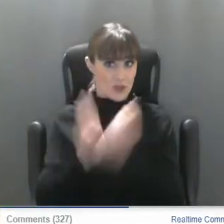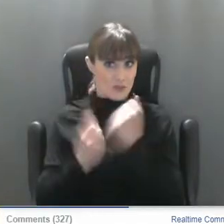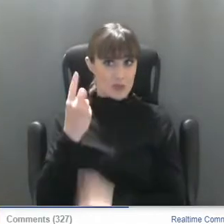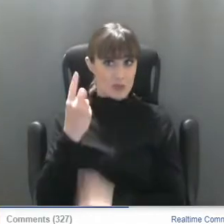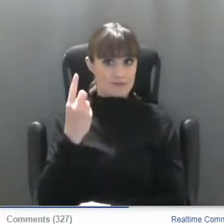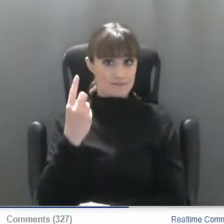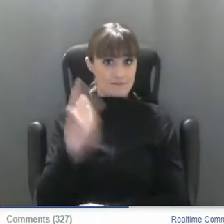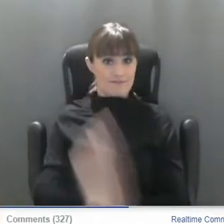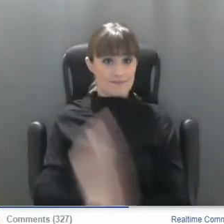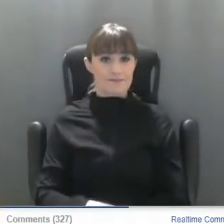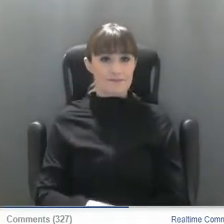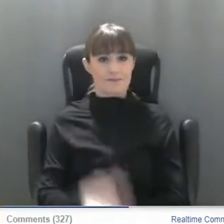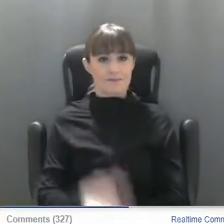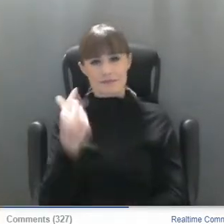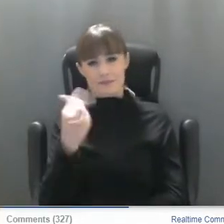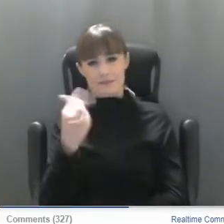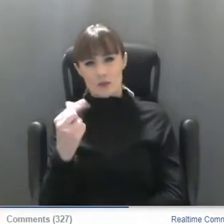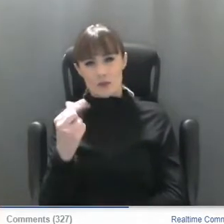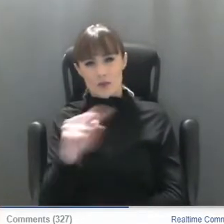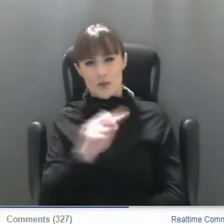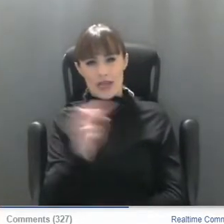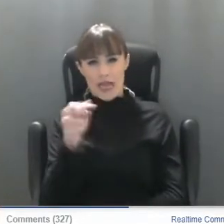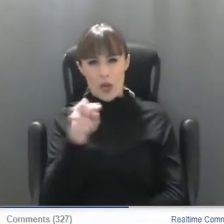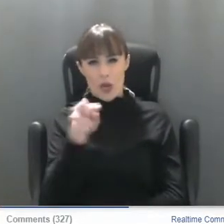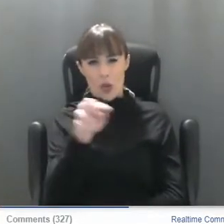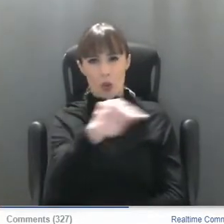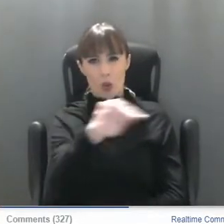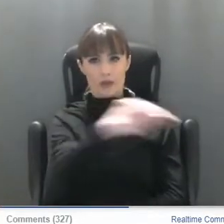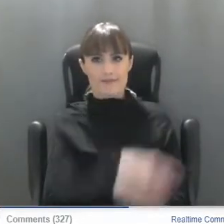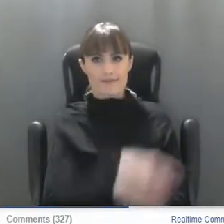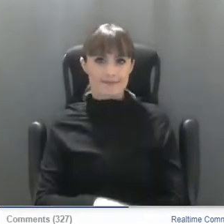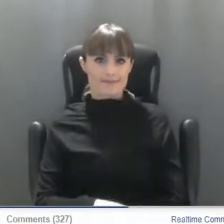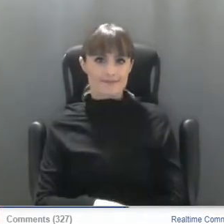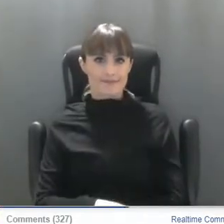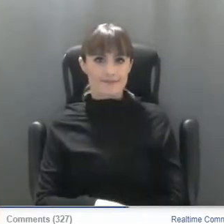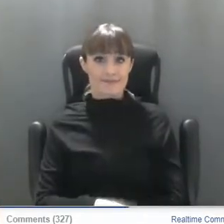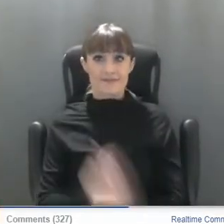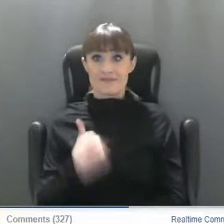these guys are heading out. We had to improvise with our barriers, so we had to